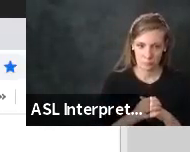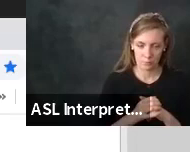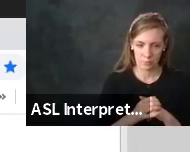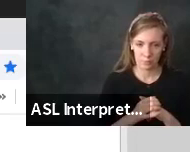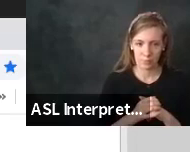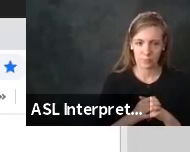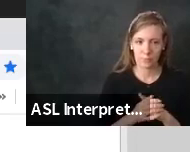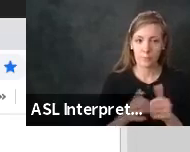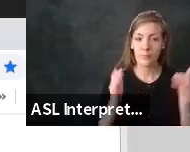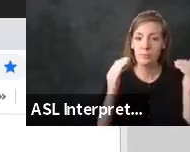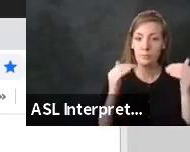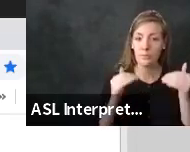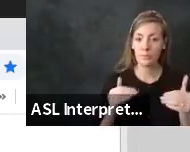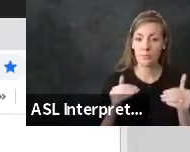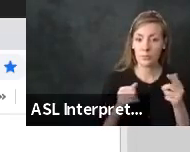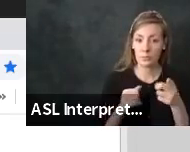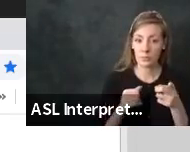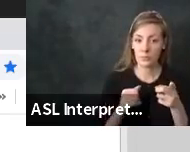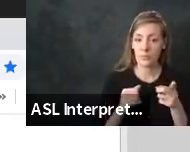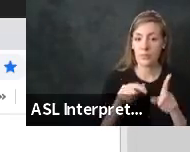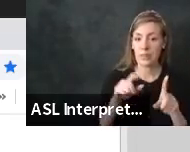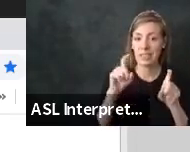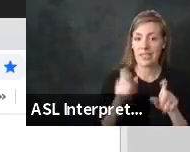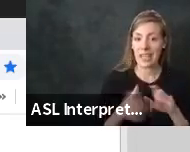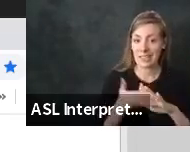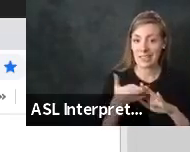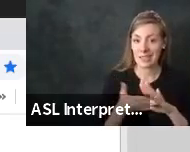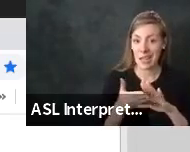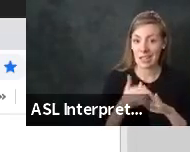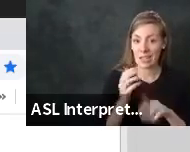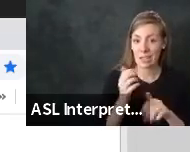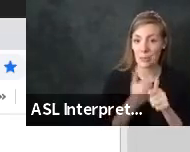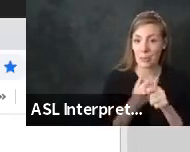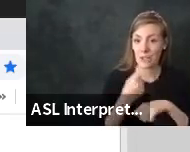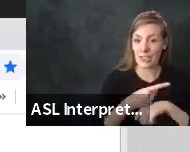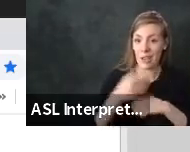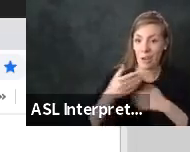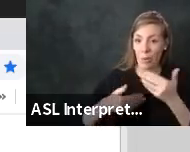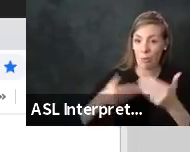In looking here at our test conducted per day. Over time, you can see that we are